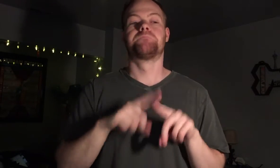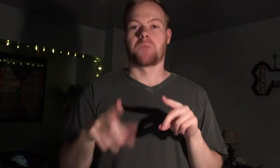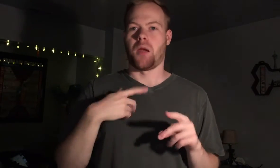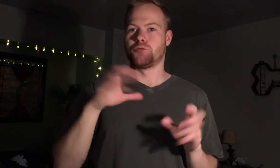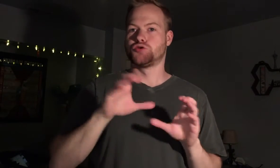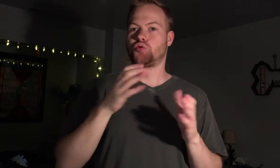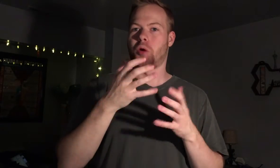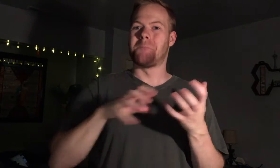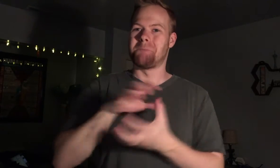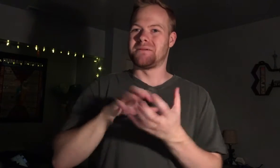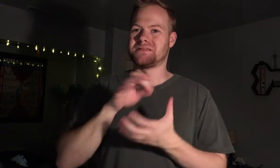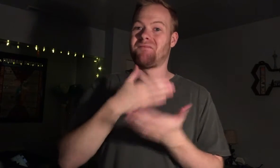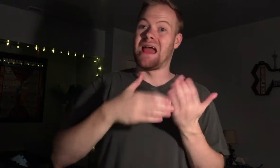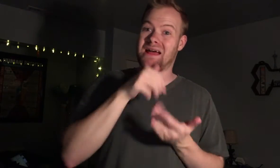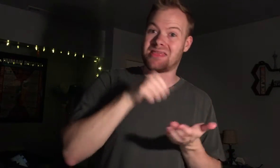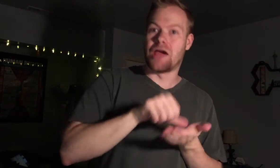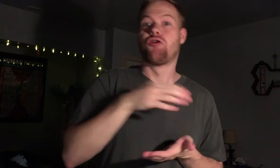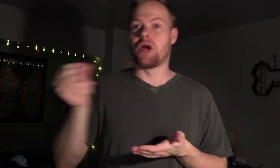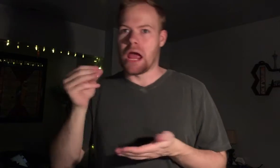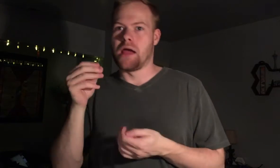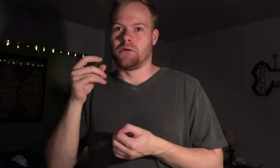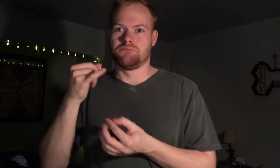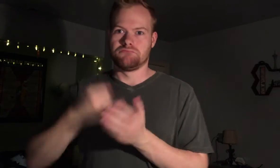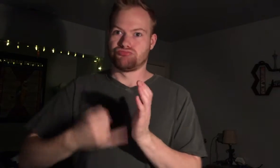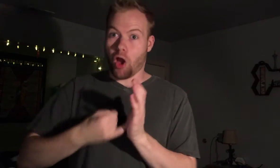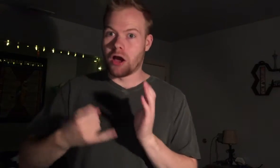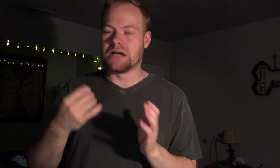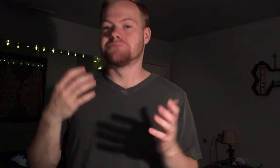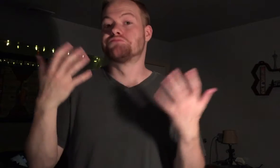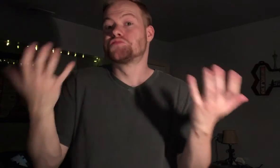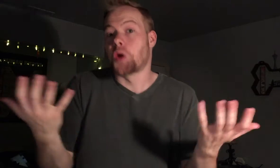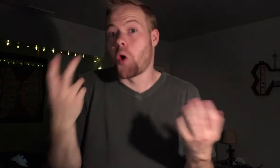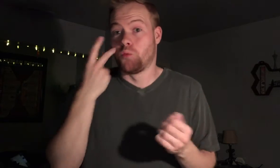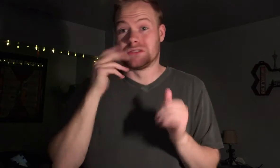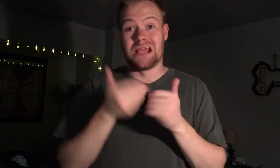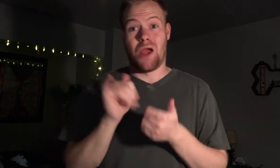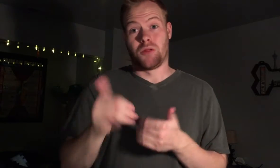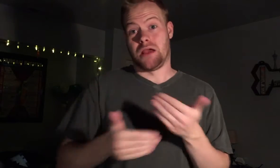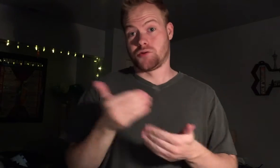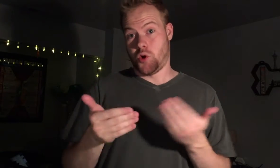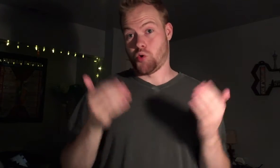But I'm doing a mix of handlettering and drawing. So, we'll see how that goes.